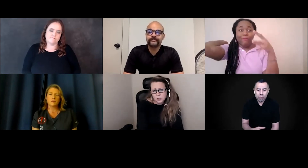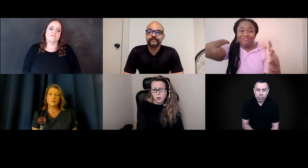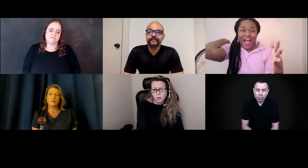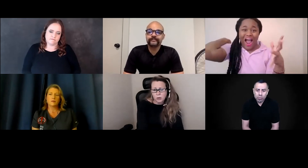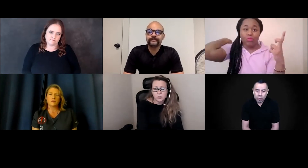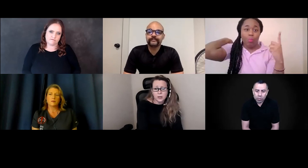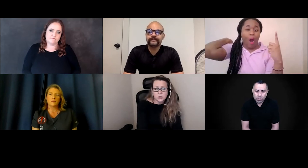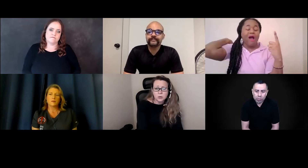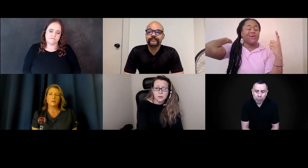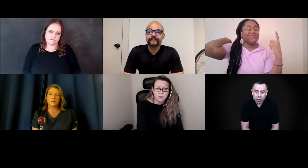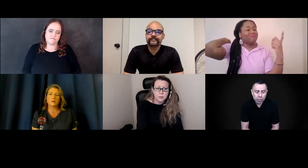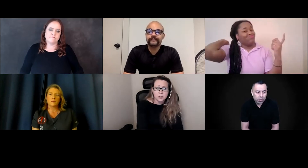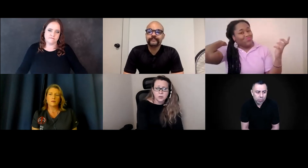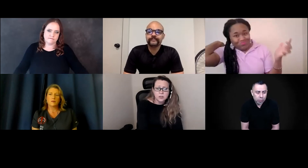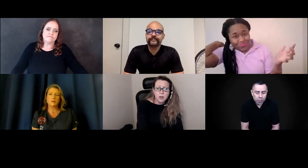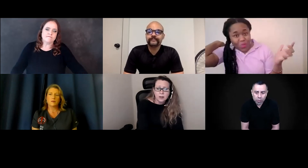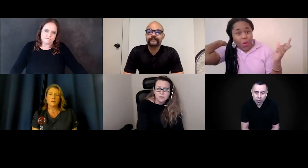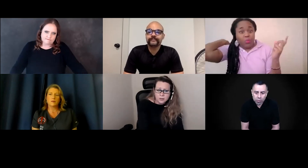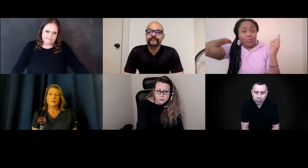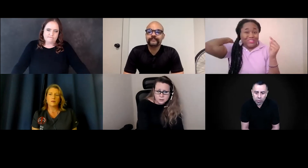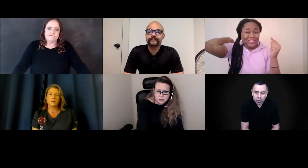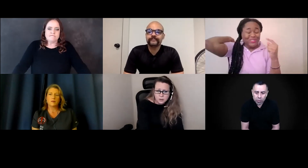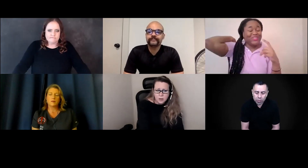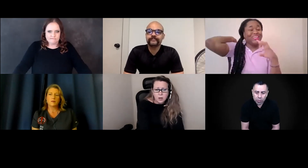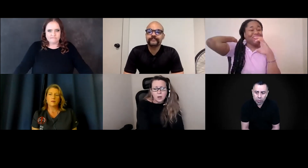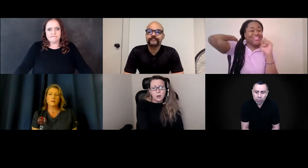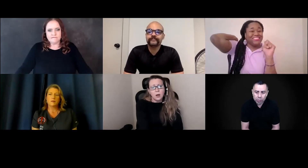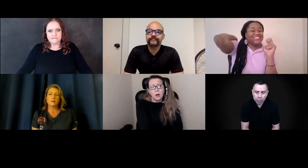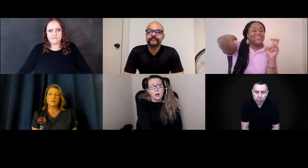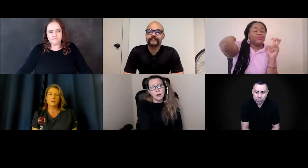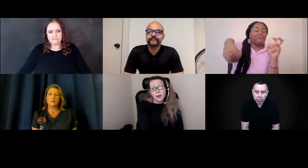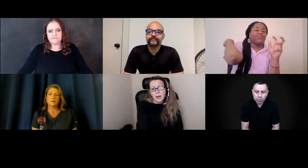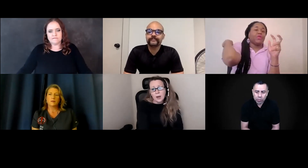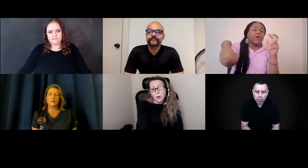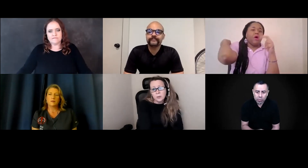But after, either they don't look at the information or they're still not convinced, what I would